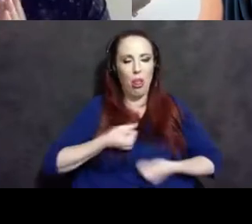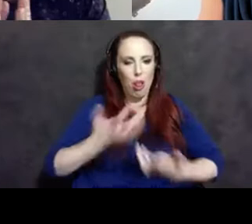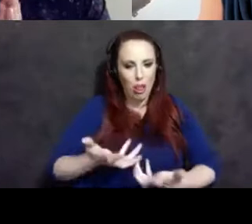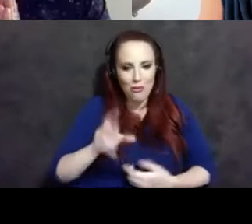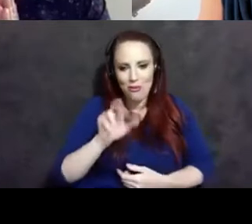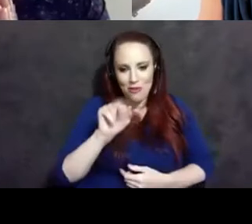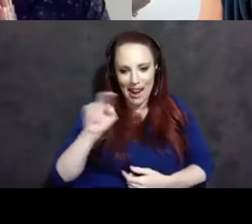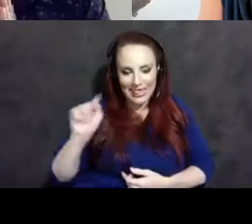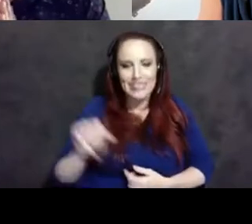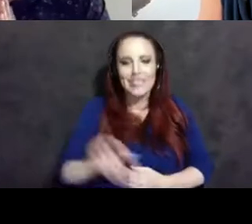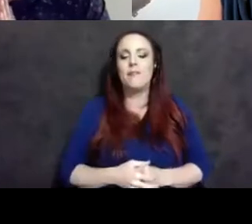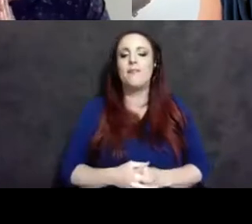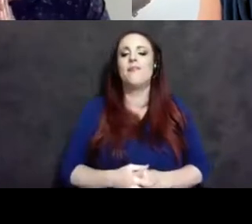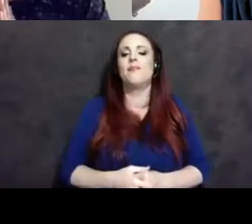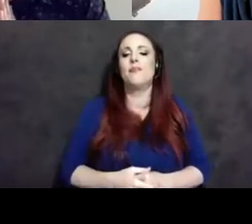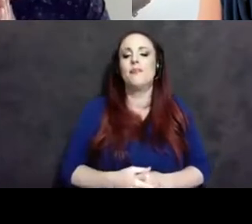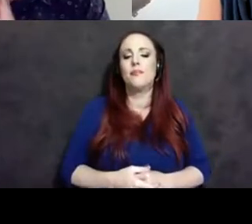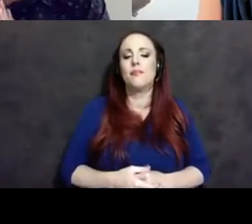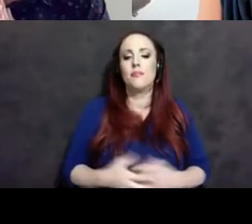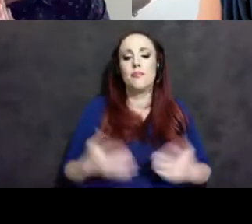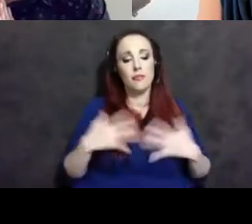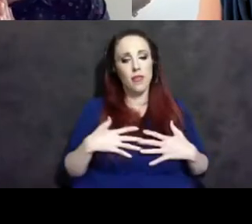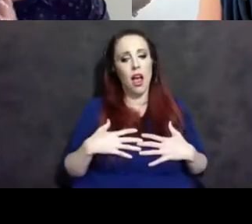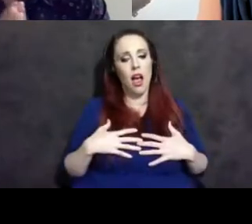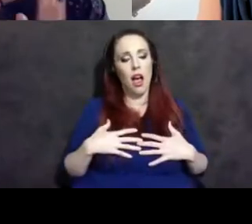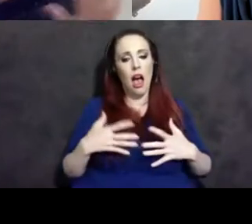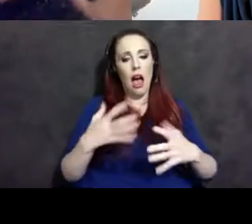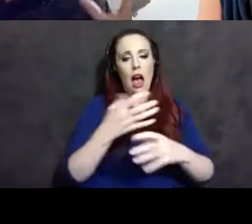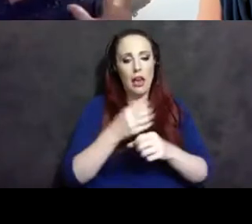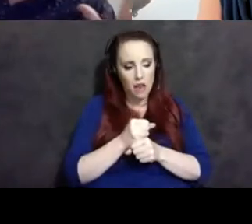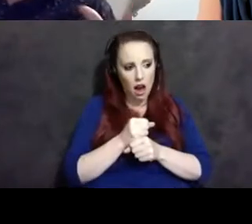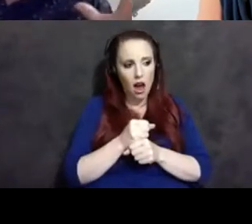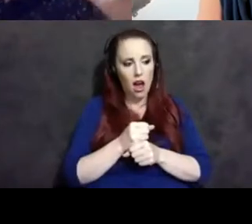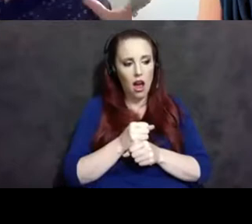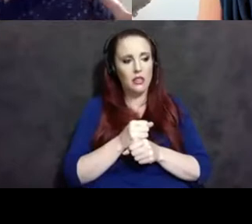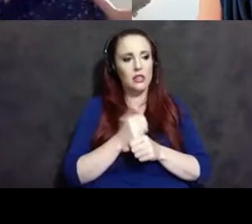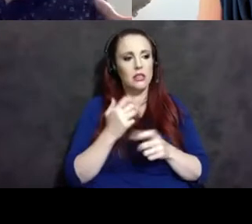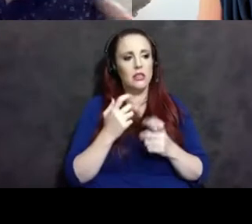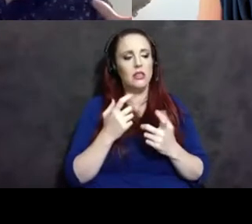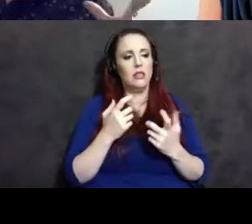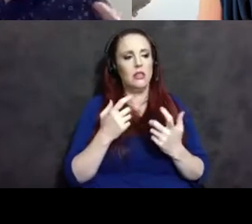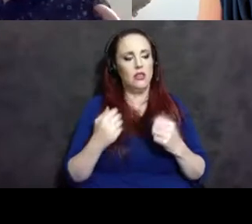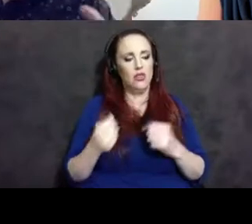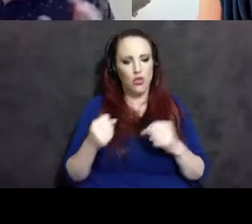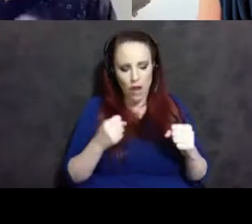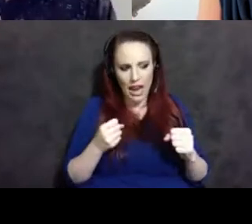What I got from the other, I get some strength and get out of the paralyzing moment, what can I do?